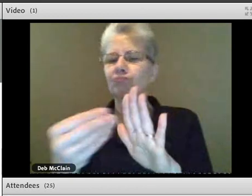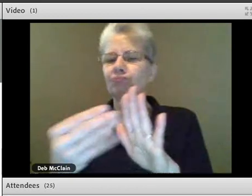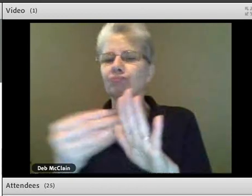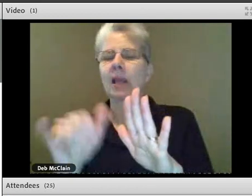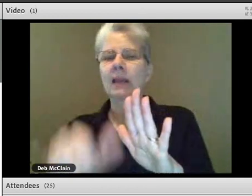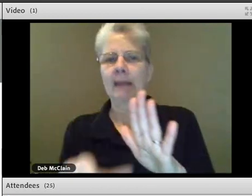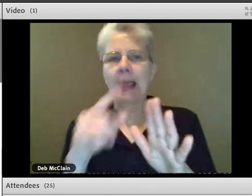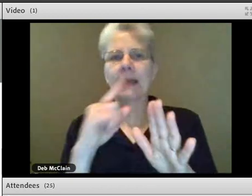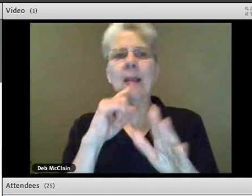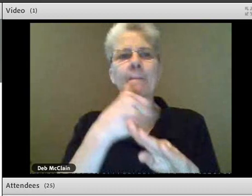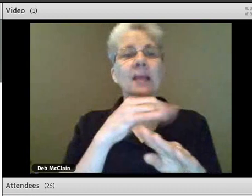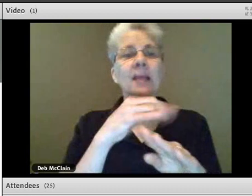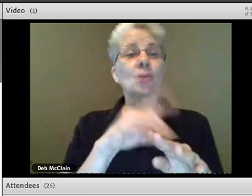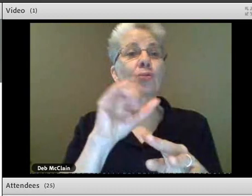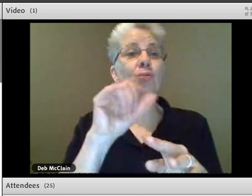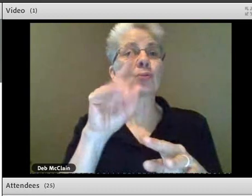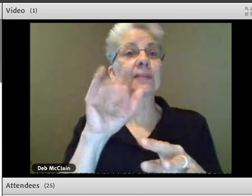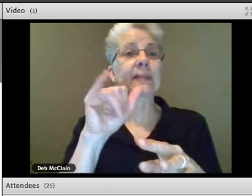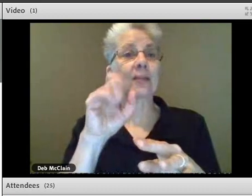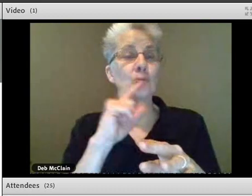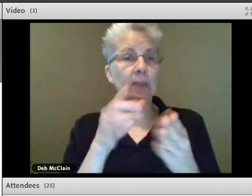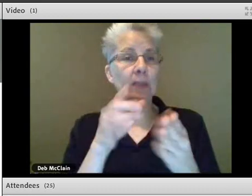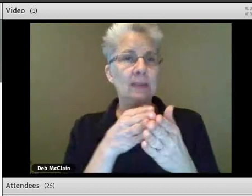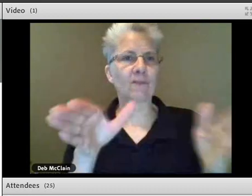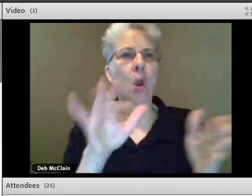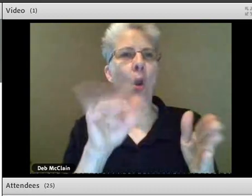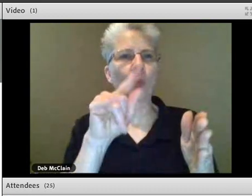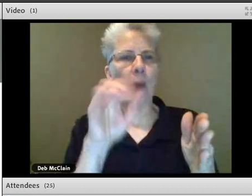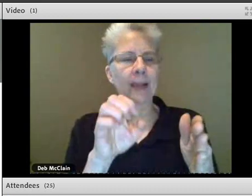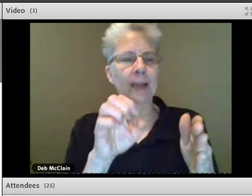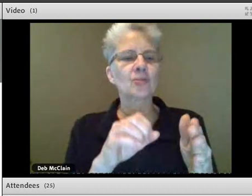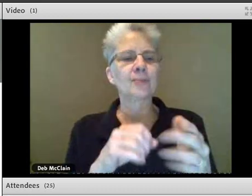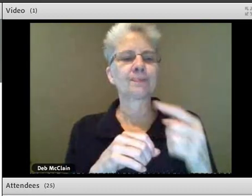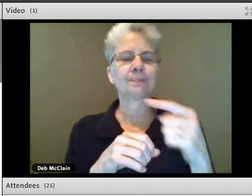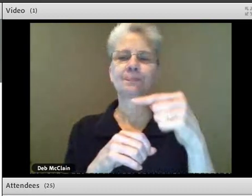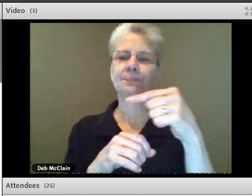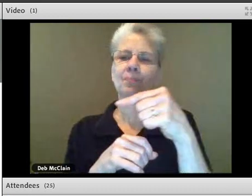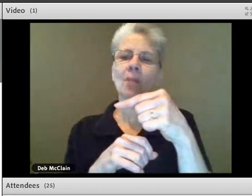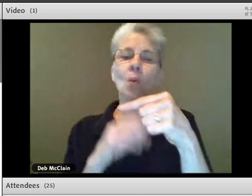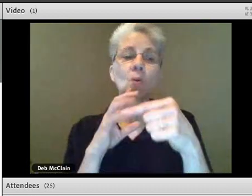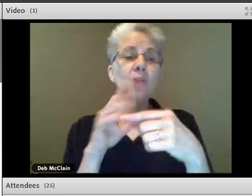based on the date range you've given. When we talk about training people with learning management systems,